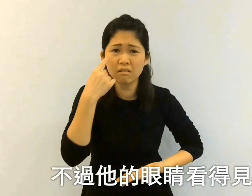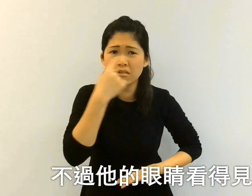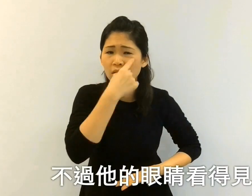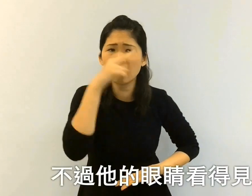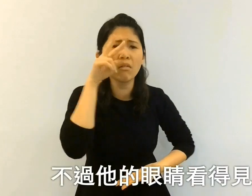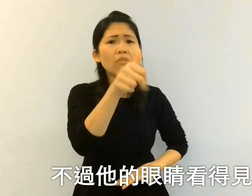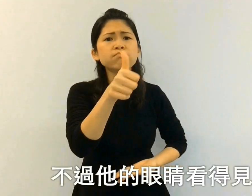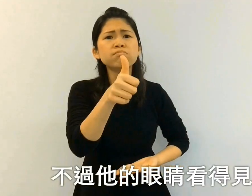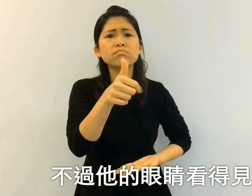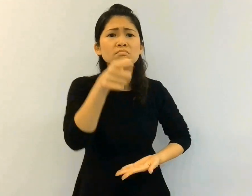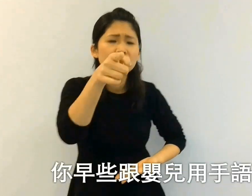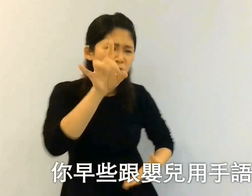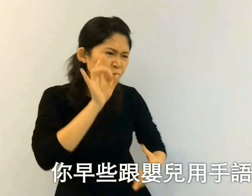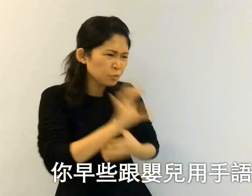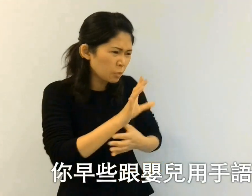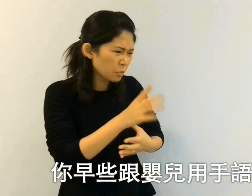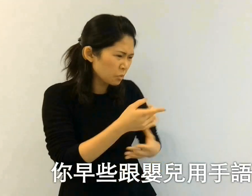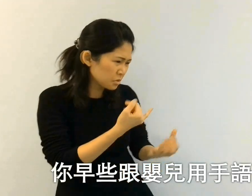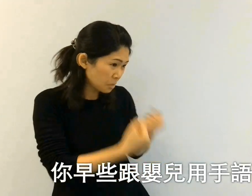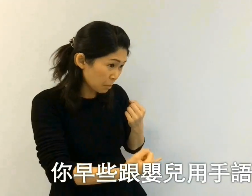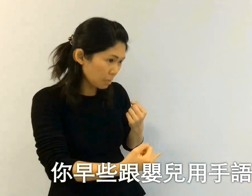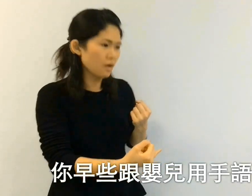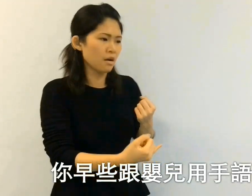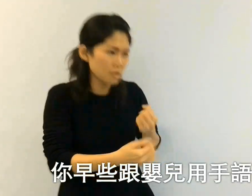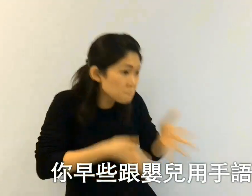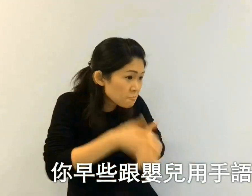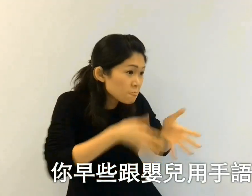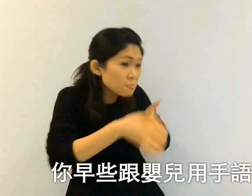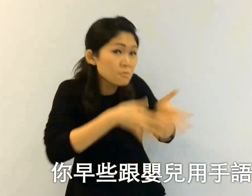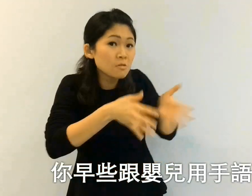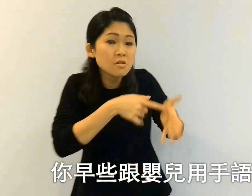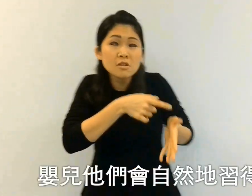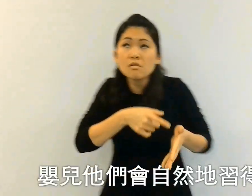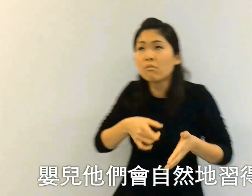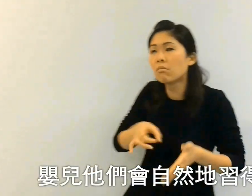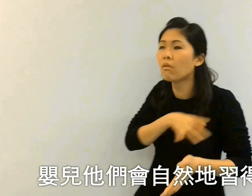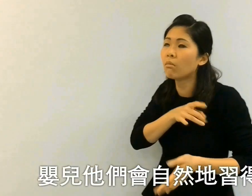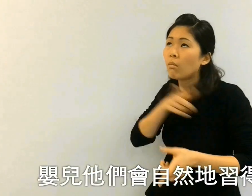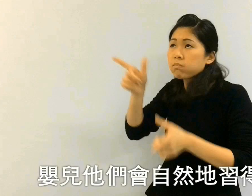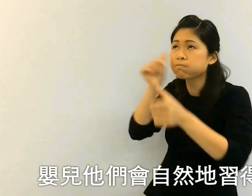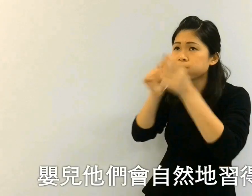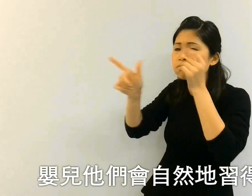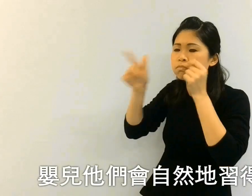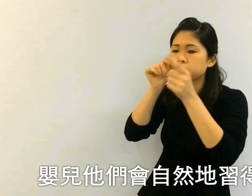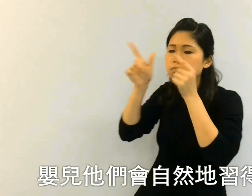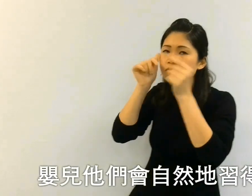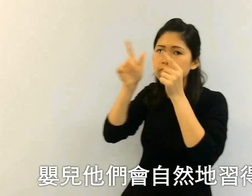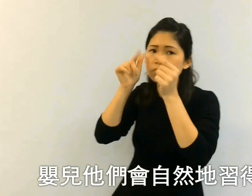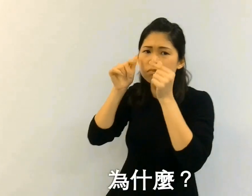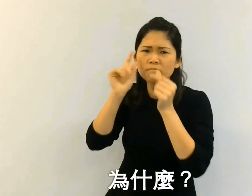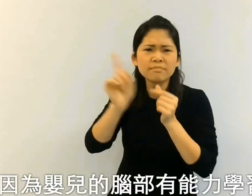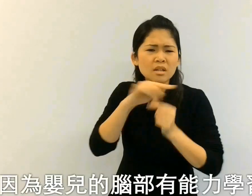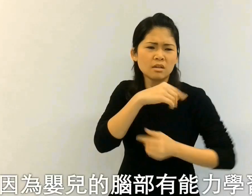But he can see with his eyes, if you introduce sign language at an early stage, the infant will then learn naturally. Why?